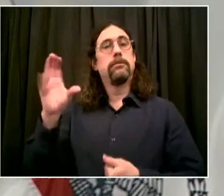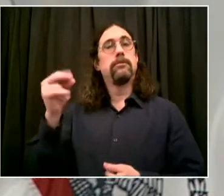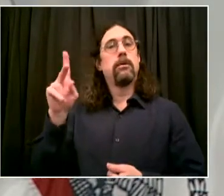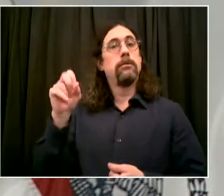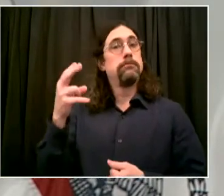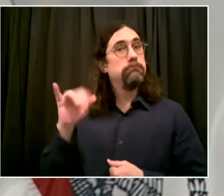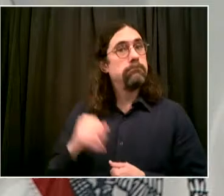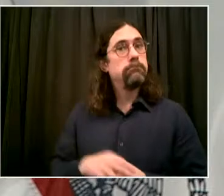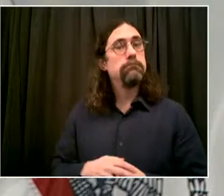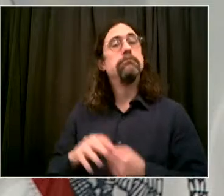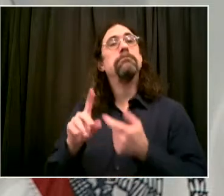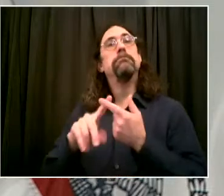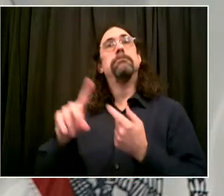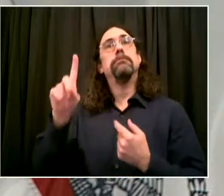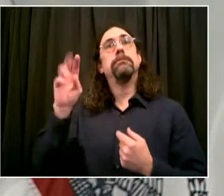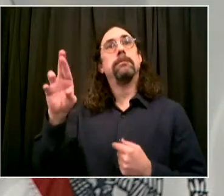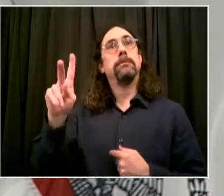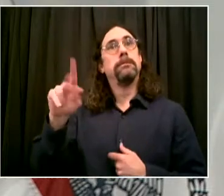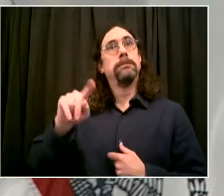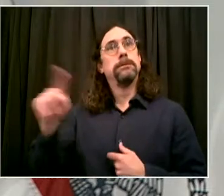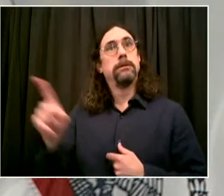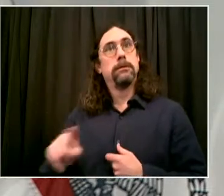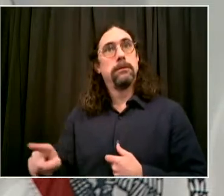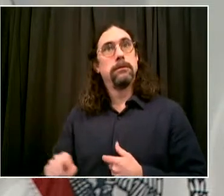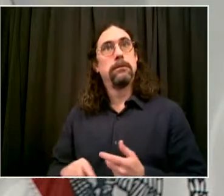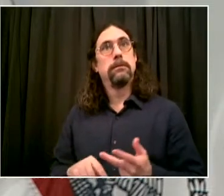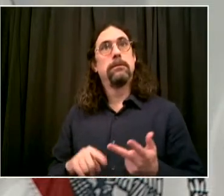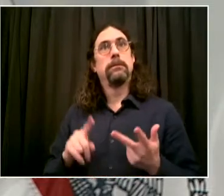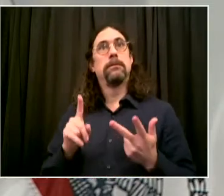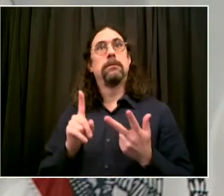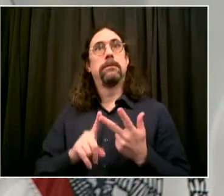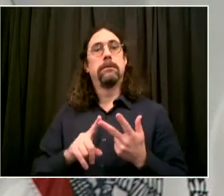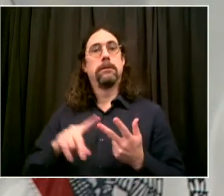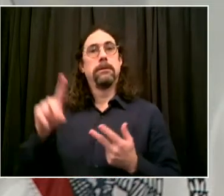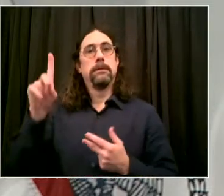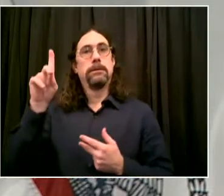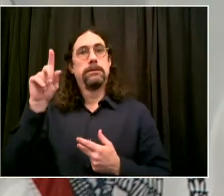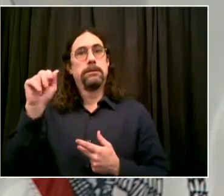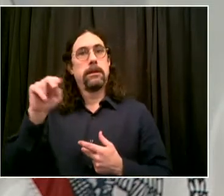WEIRD JJNEOID D BY